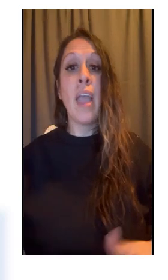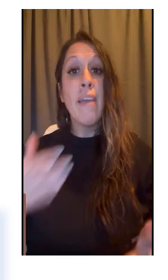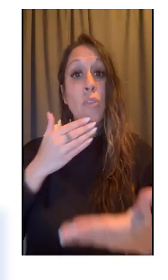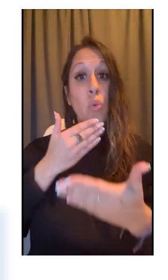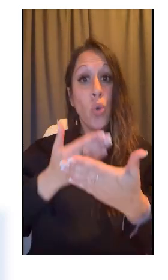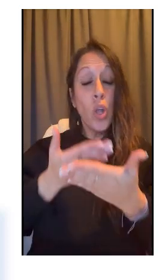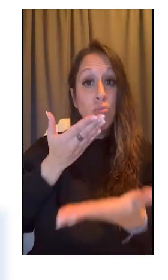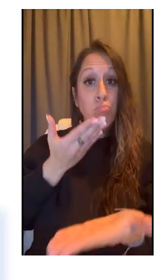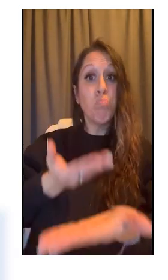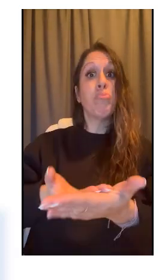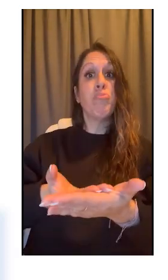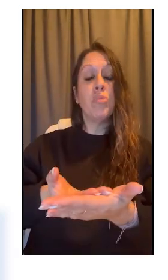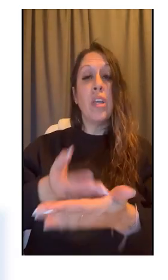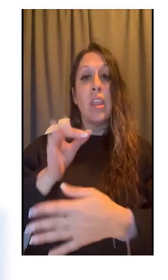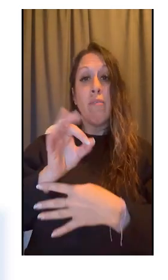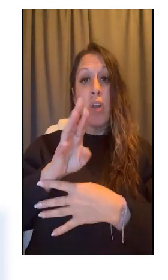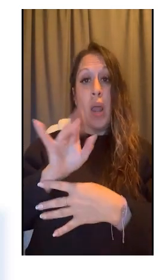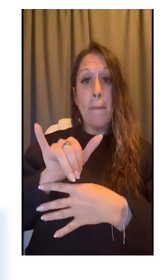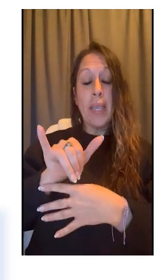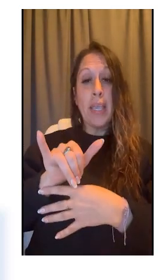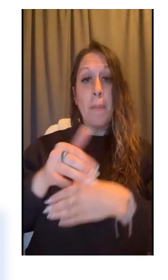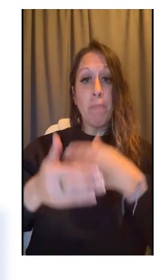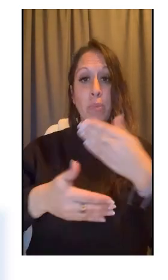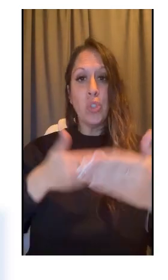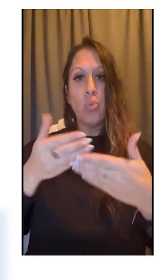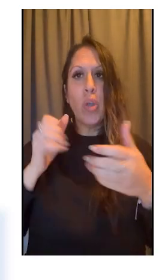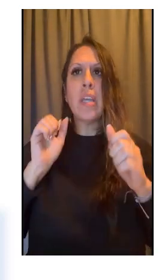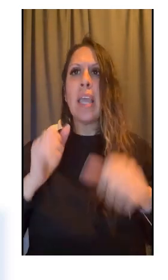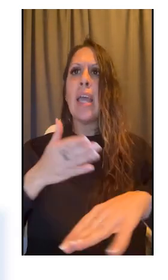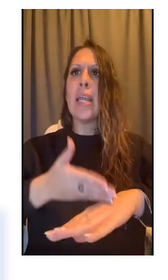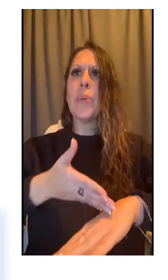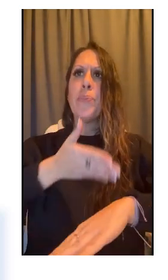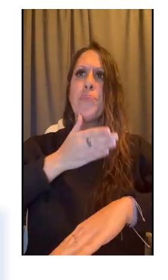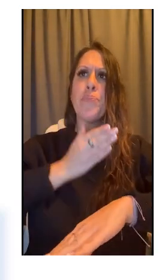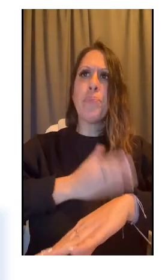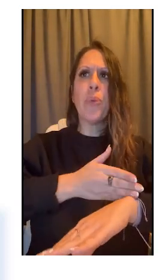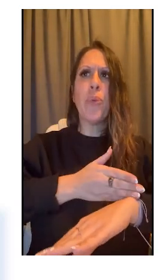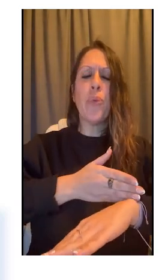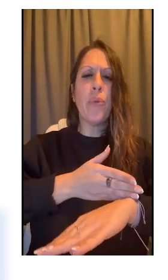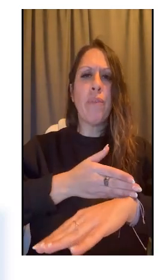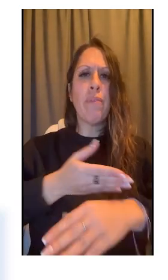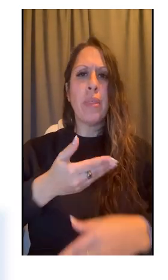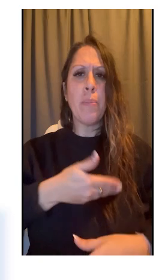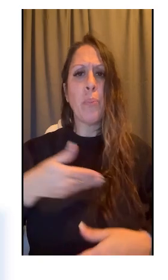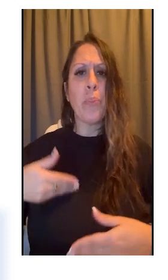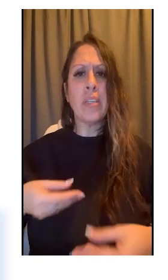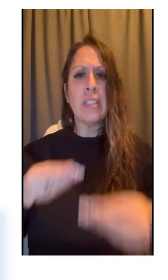There's good evidence that the pH otomy procedure can improve the feeding experience and decrease maternal pain,